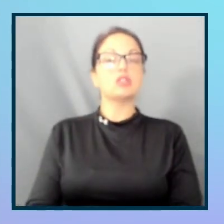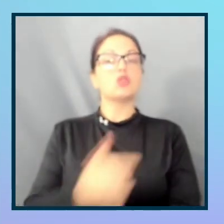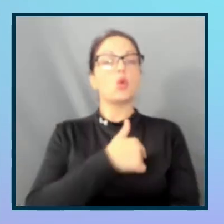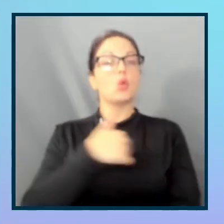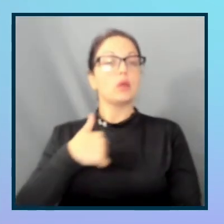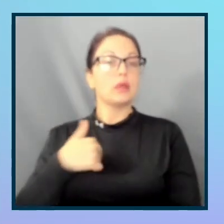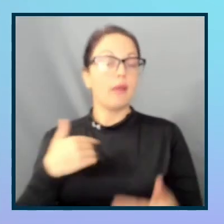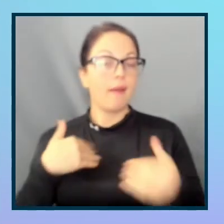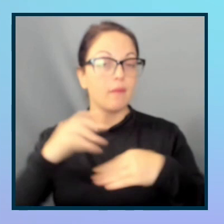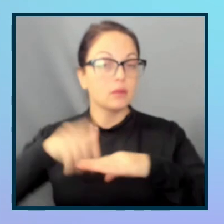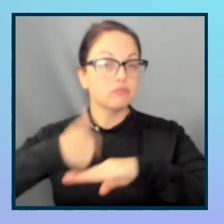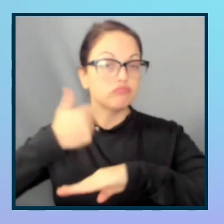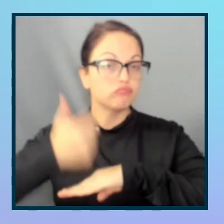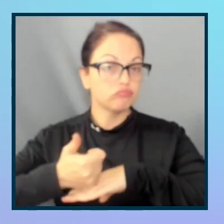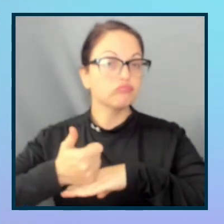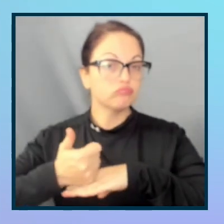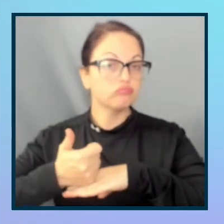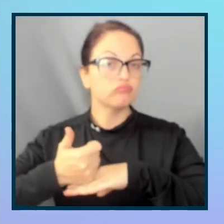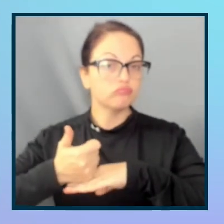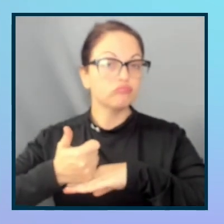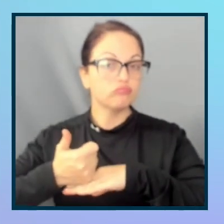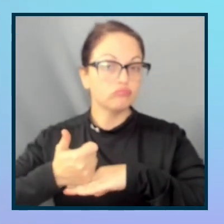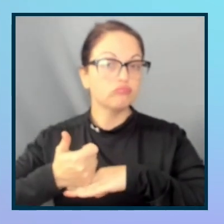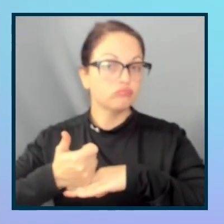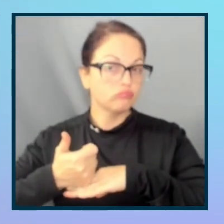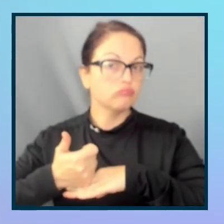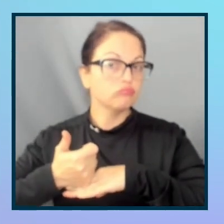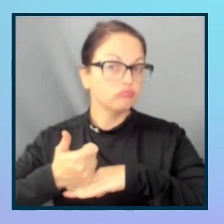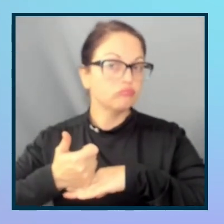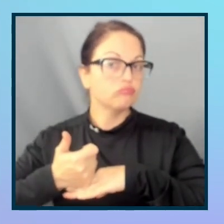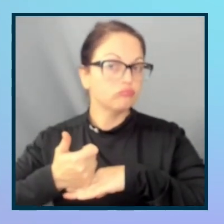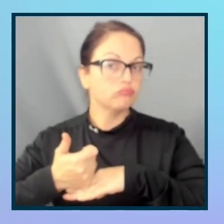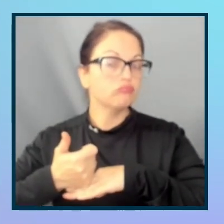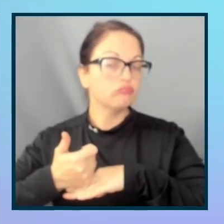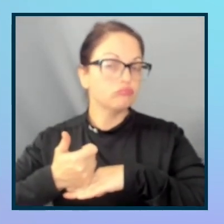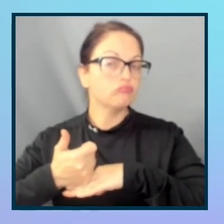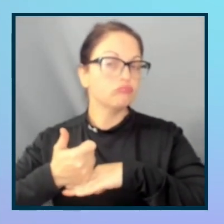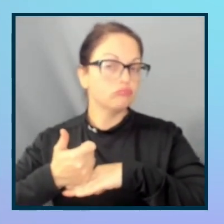a lot of the disclosure mechanisms, the awareness,